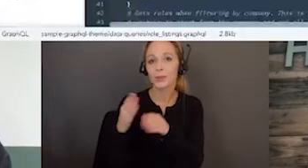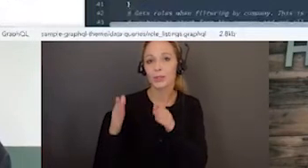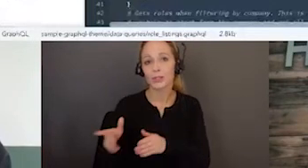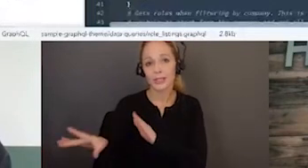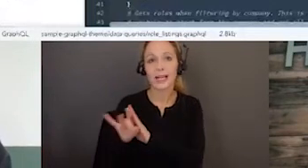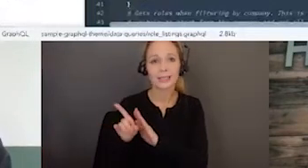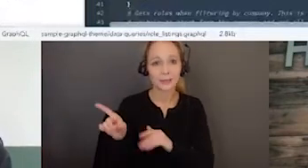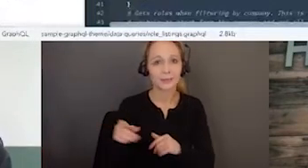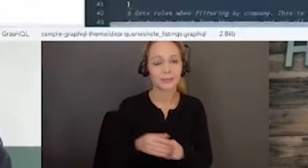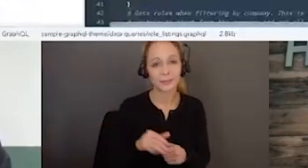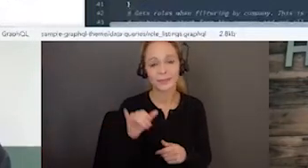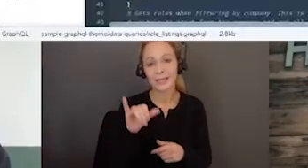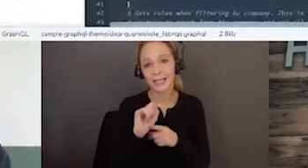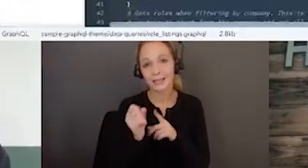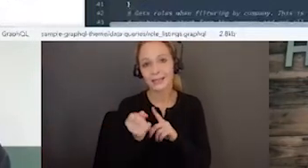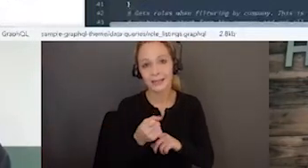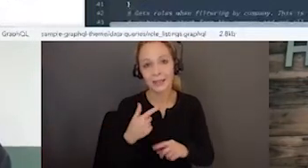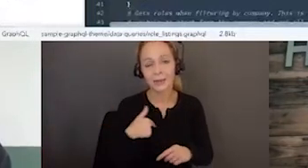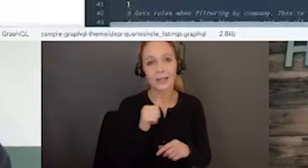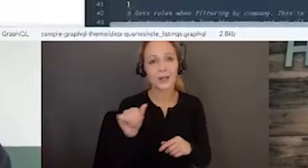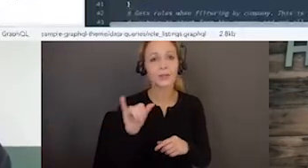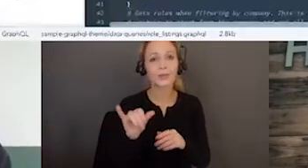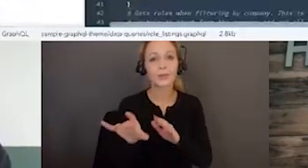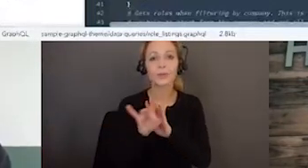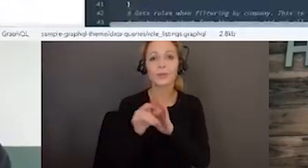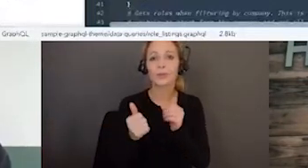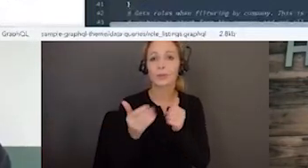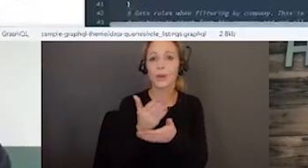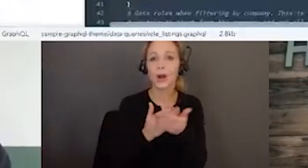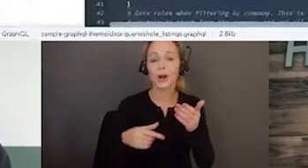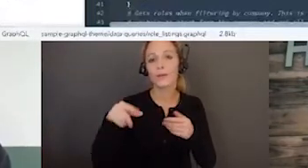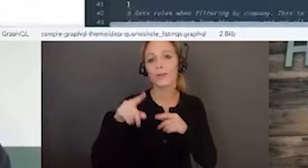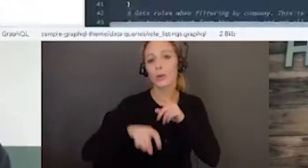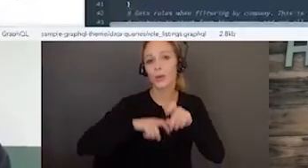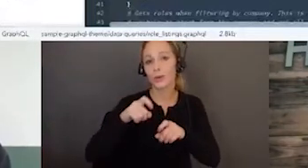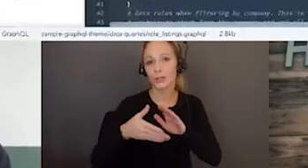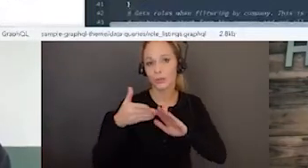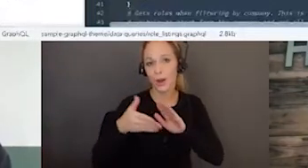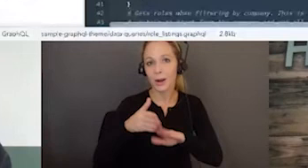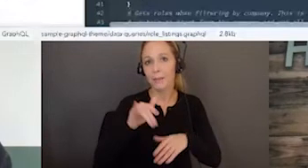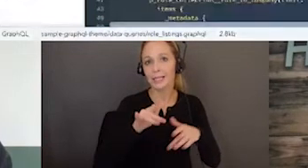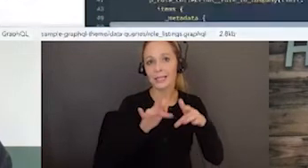IN THIS CASE, WE CAN ALSO CHOOSE WHICH PART OF THE QUERY TO RUN BY THE SKIP AND INCLUDE DIRECTIVES.